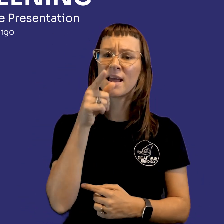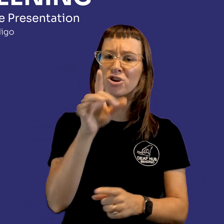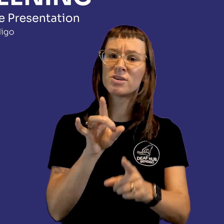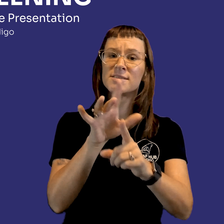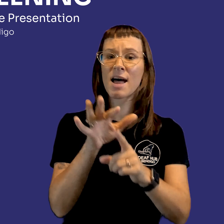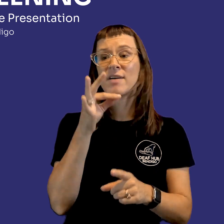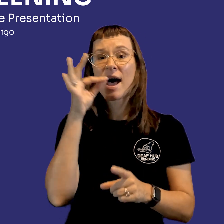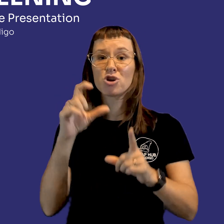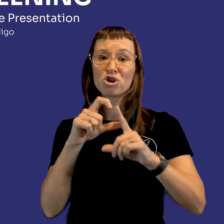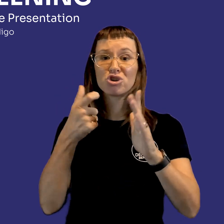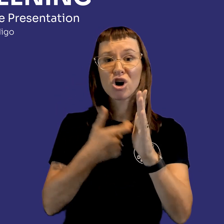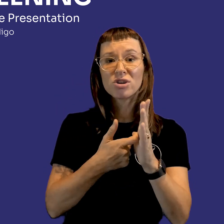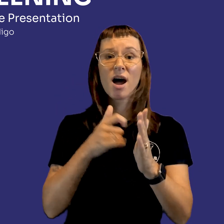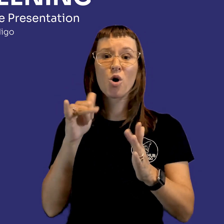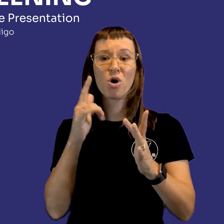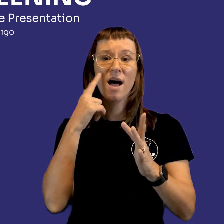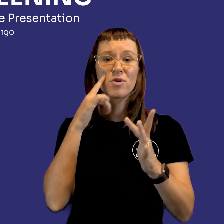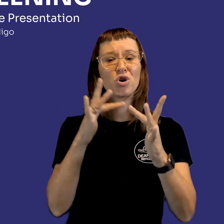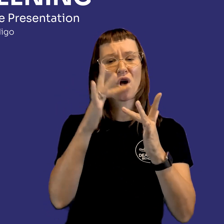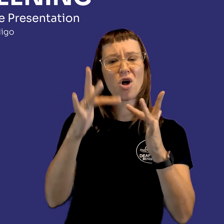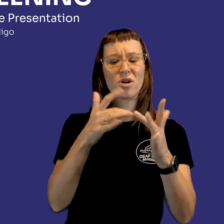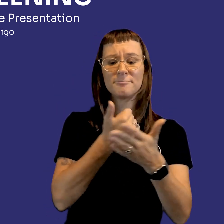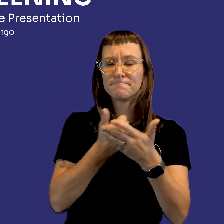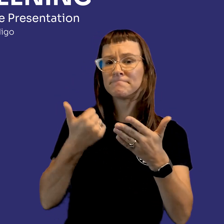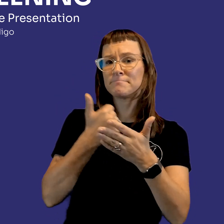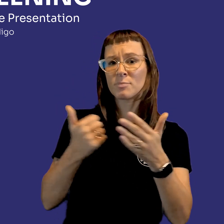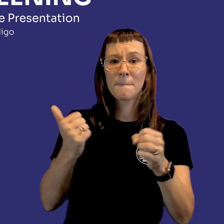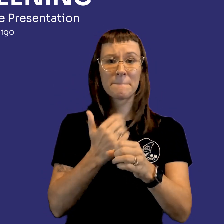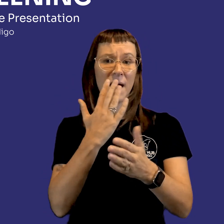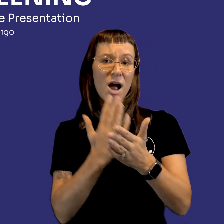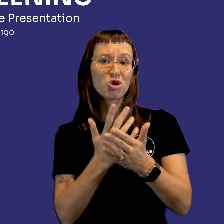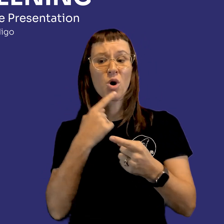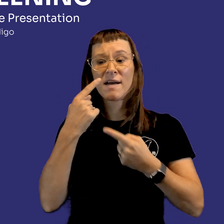Please regularly check recommended resources and references for any updates or changes.